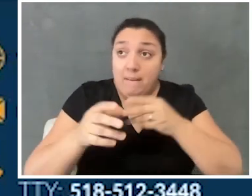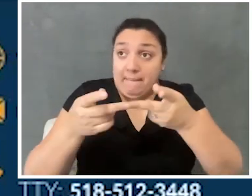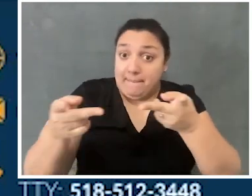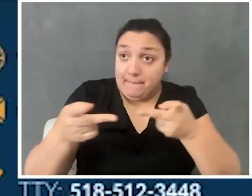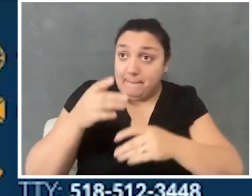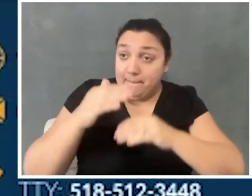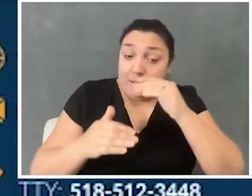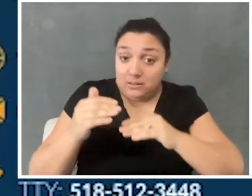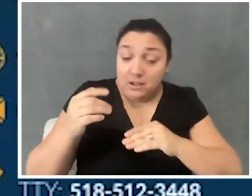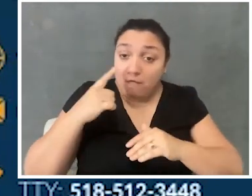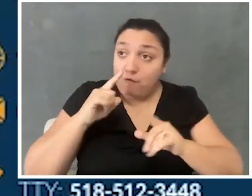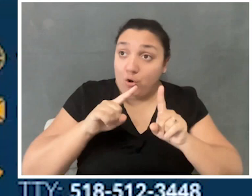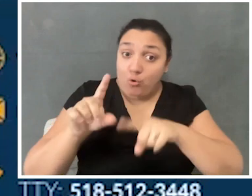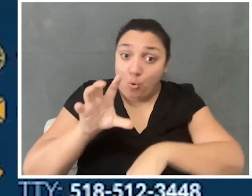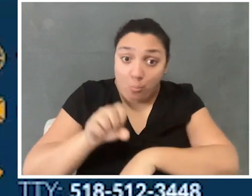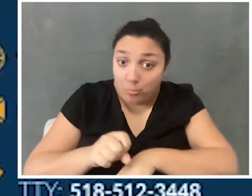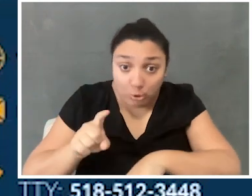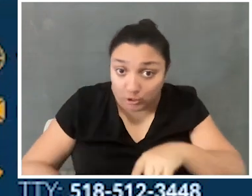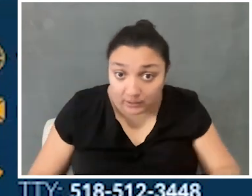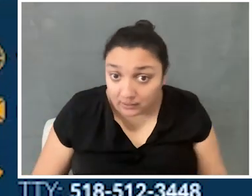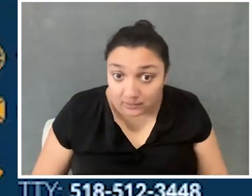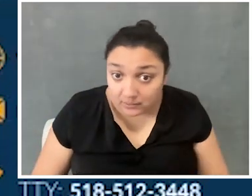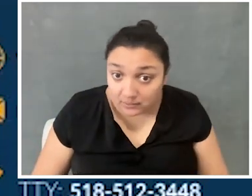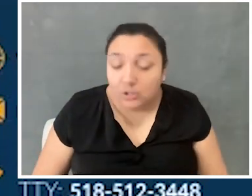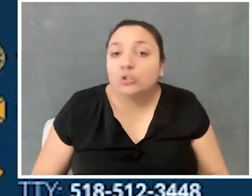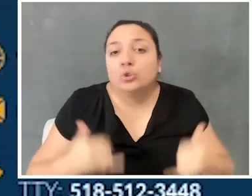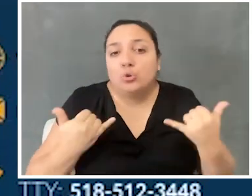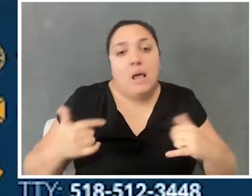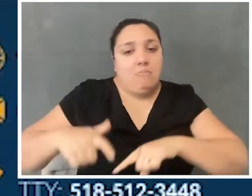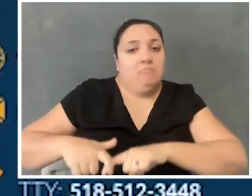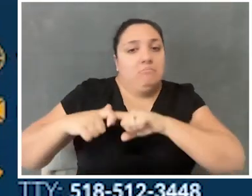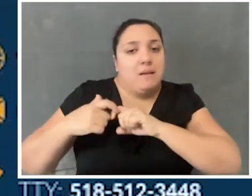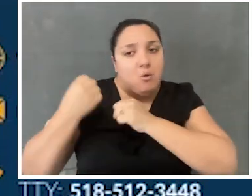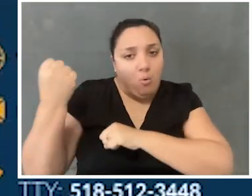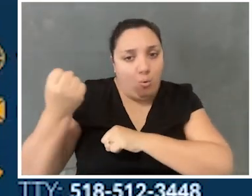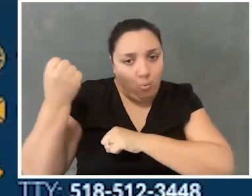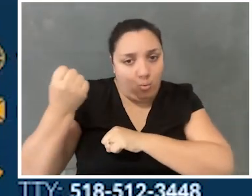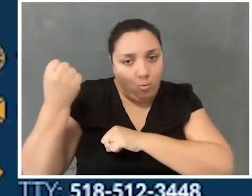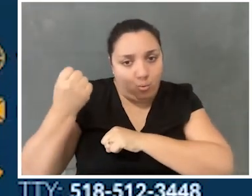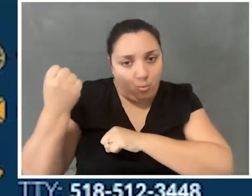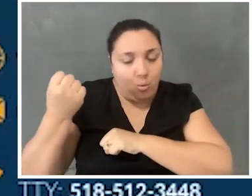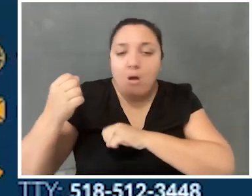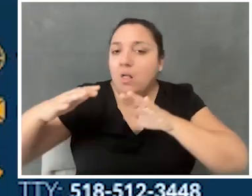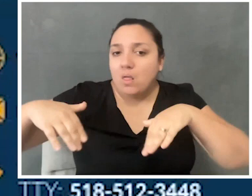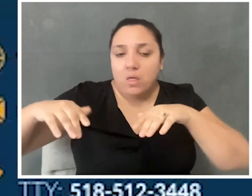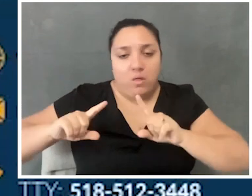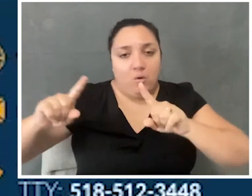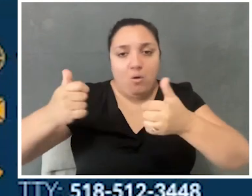So that case is pending. It is not in the appellate court yet, but the sidewalk case in Troy that is going to the Second Circuit